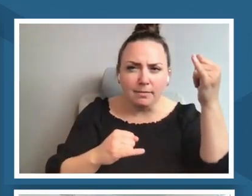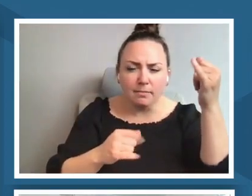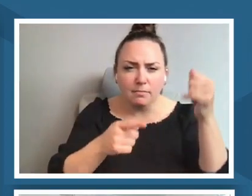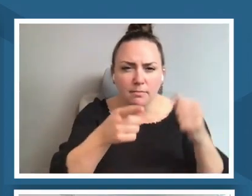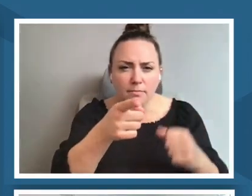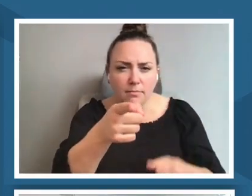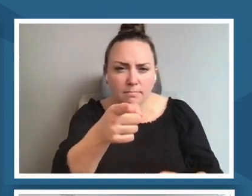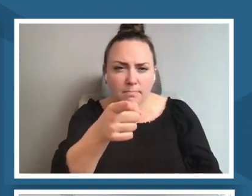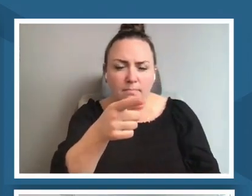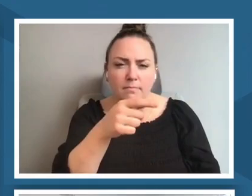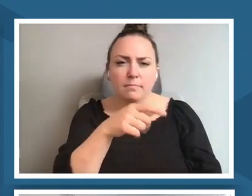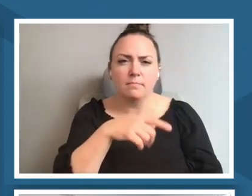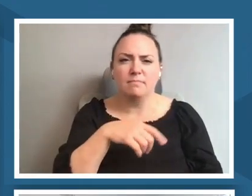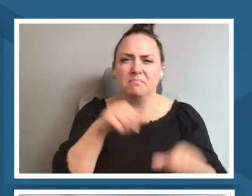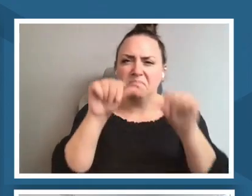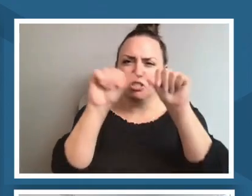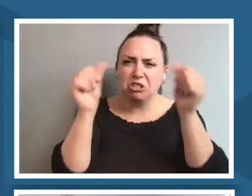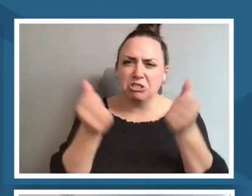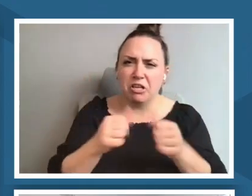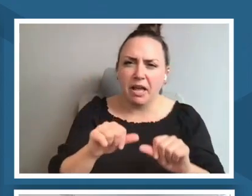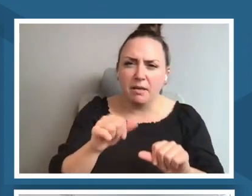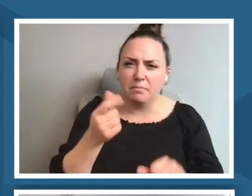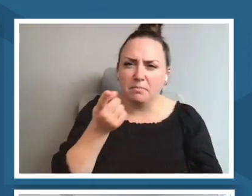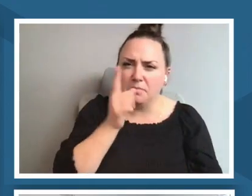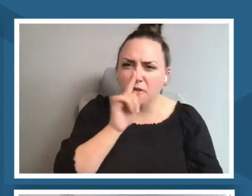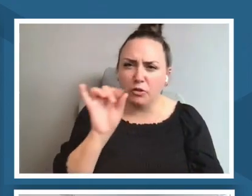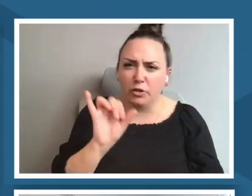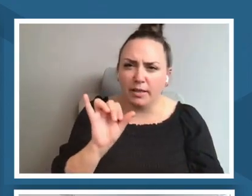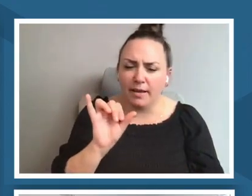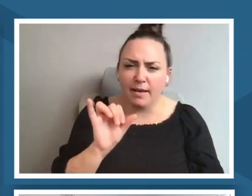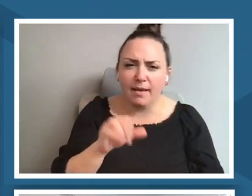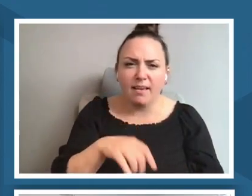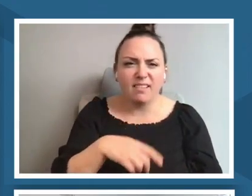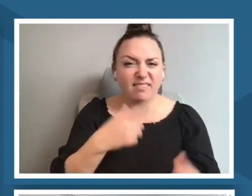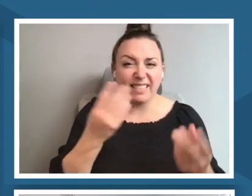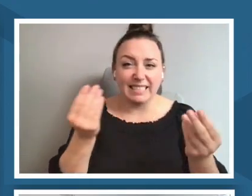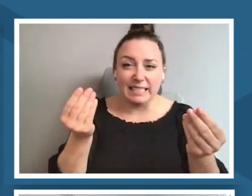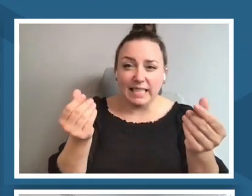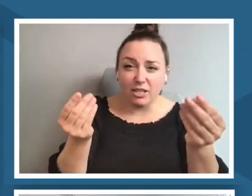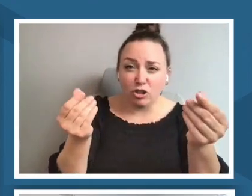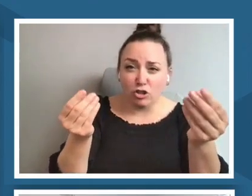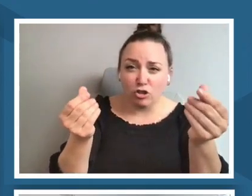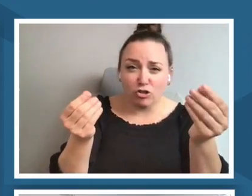the shapes the textures